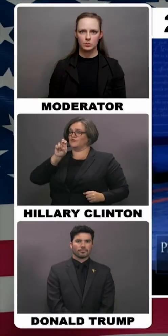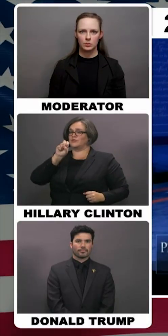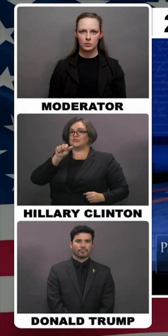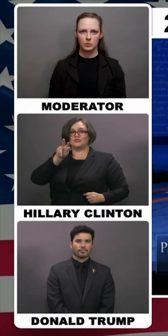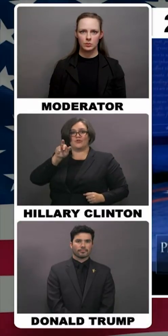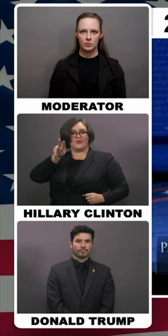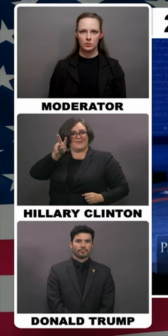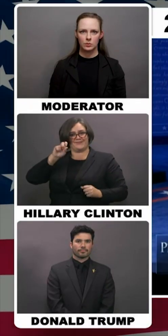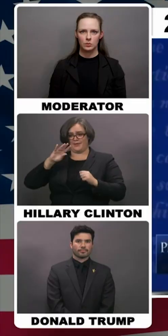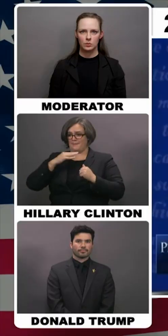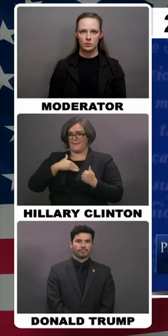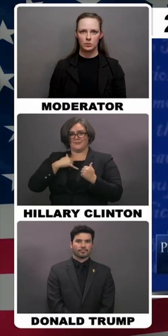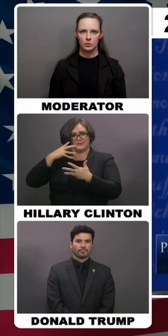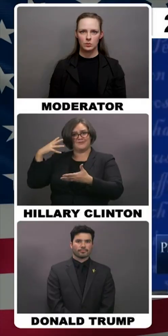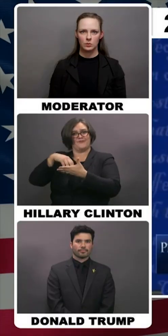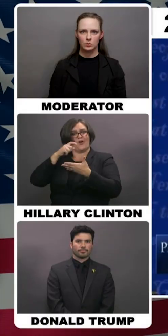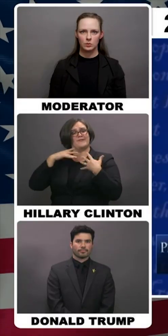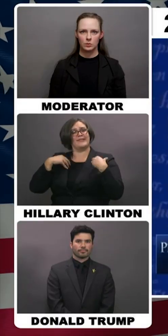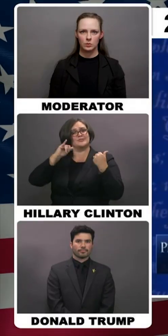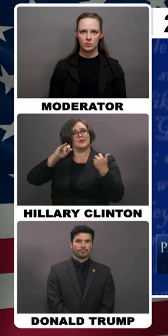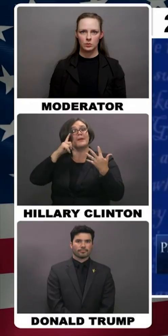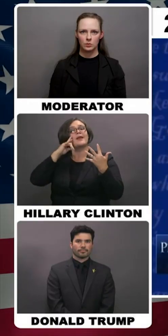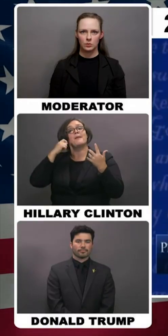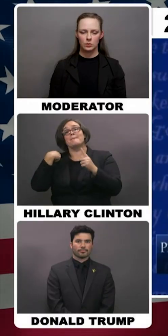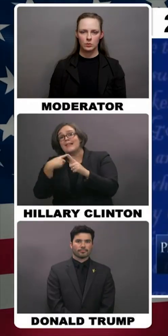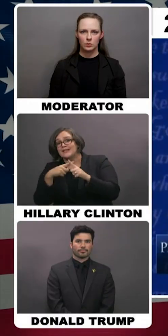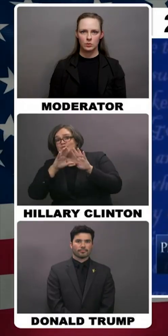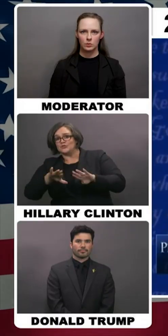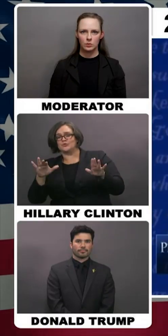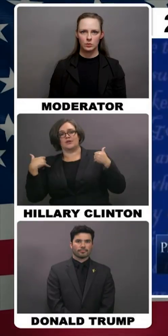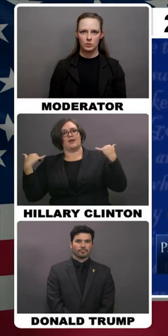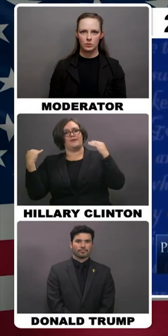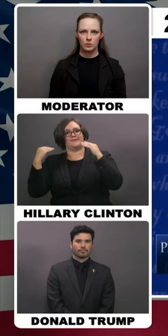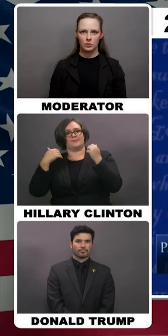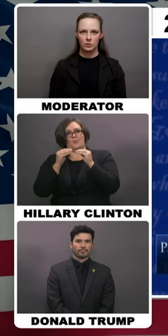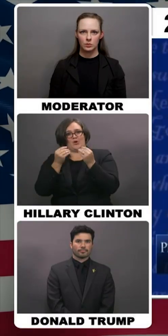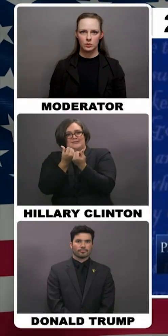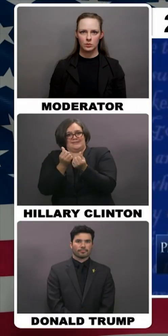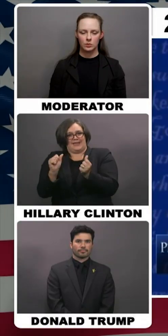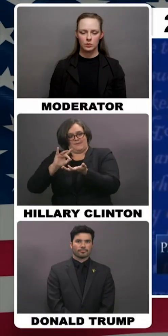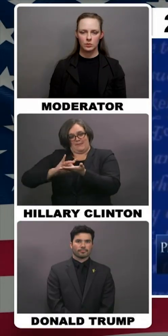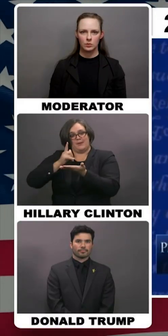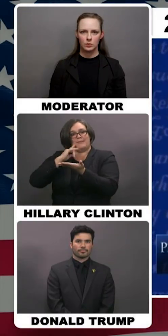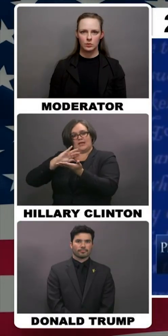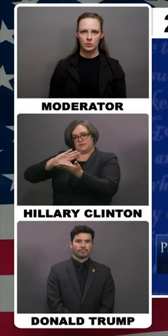because I was able to pass a law that required the dosing to be more carefully done.